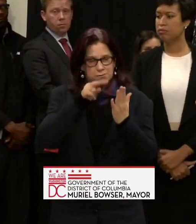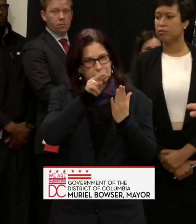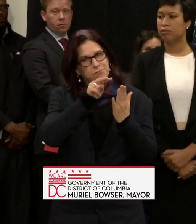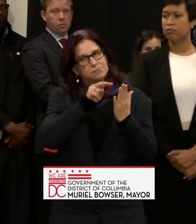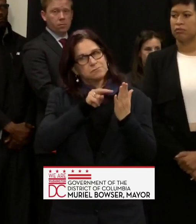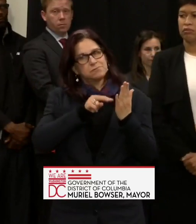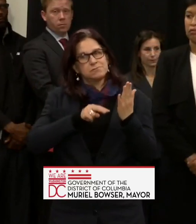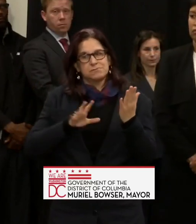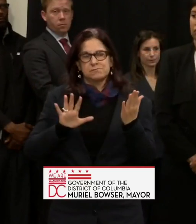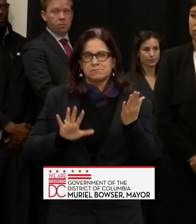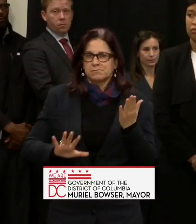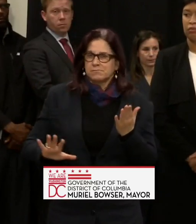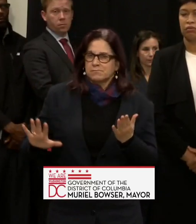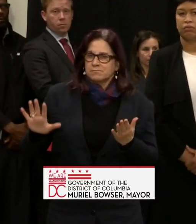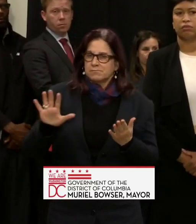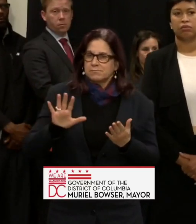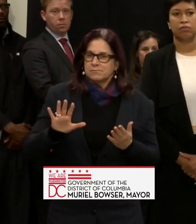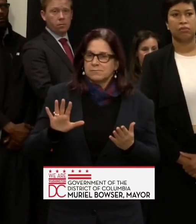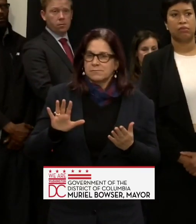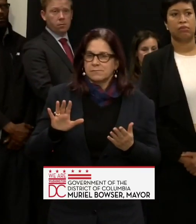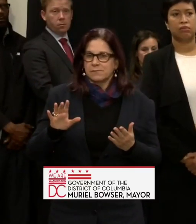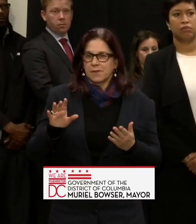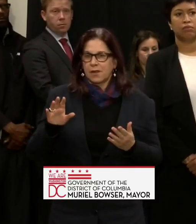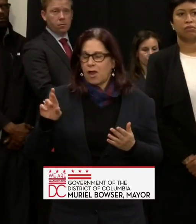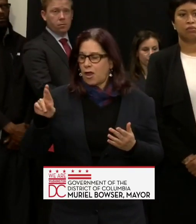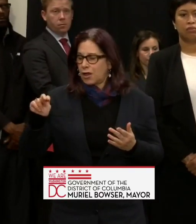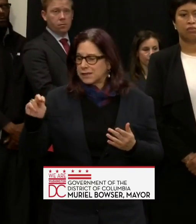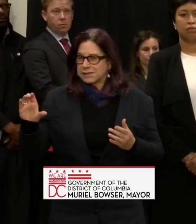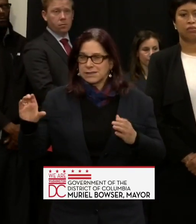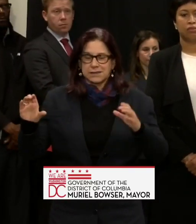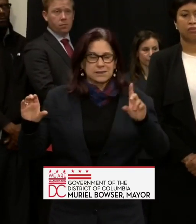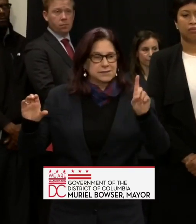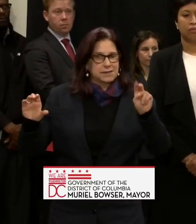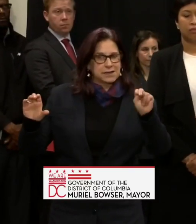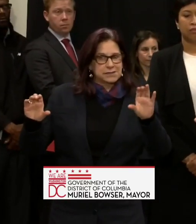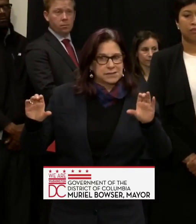THAT WE SAW FOR AN RNC AND DNC MUCH LESS THAN WE WILL SEE HERE.